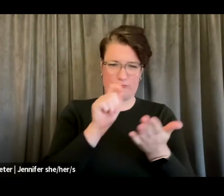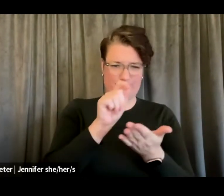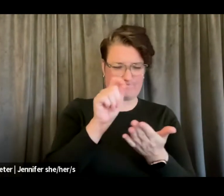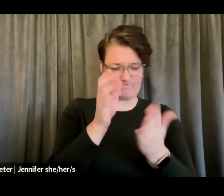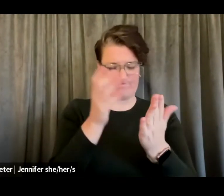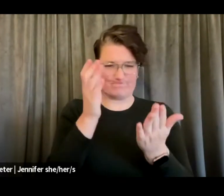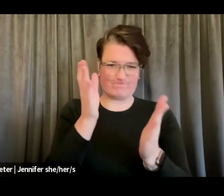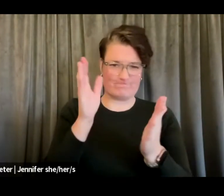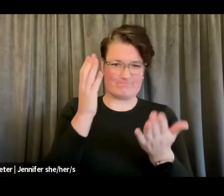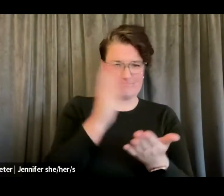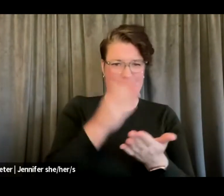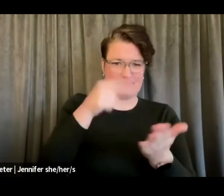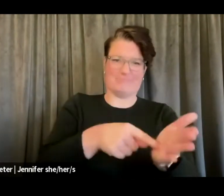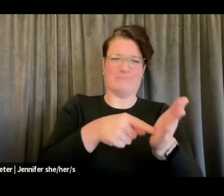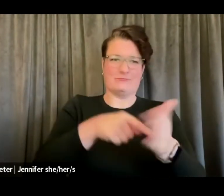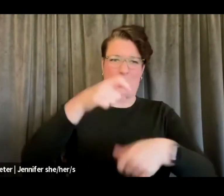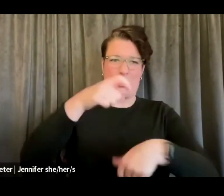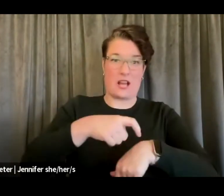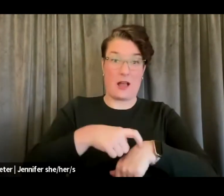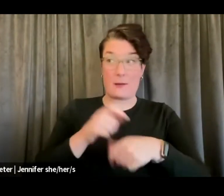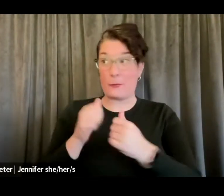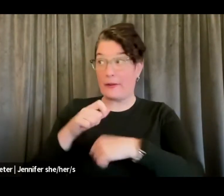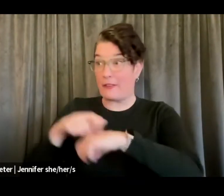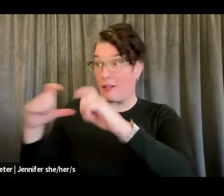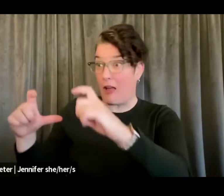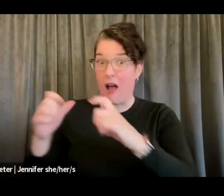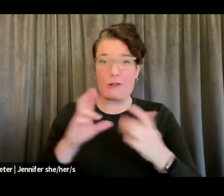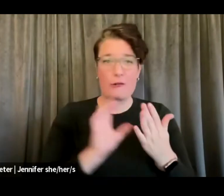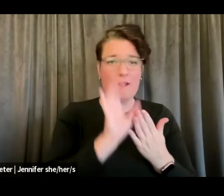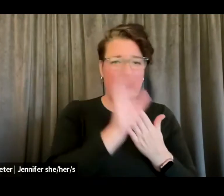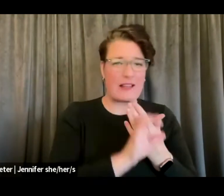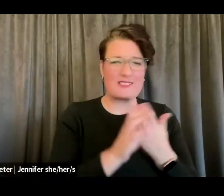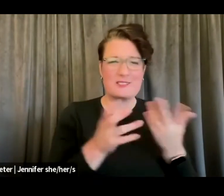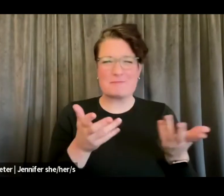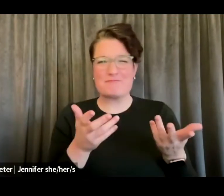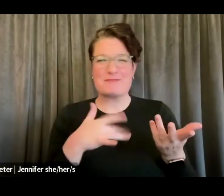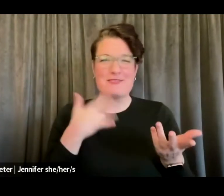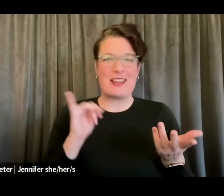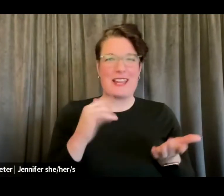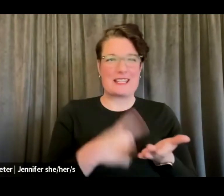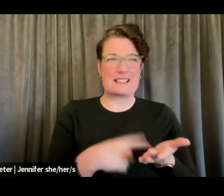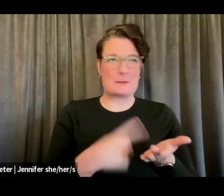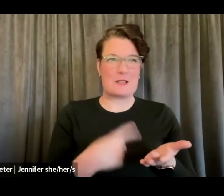clocks or, you know, like, it, it feels sometimes like, there's this. Like, okay.